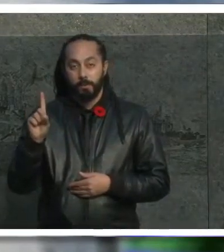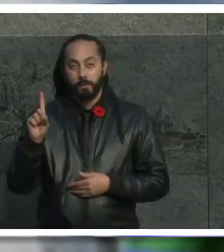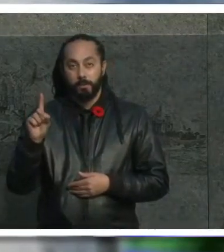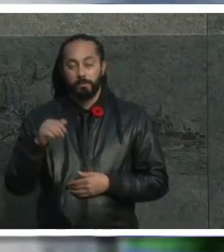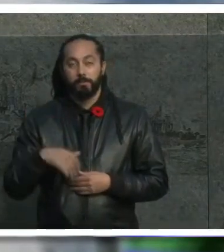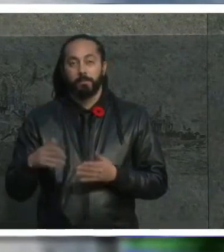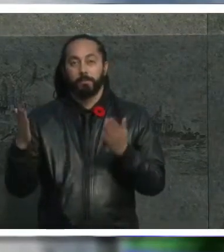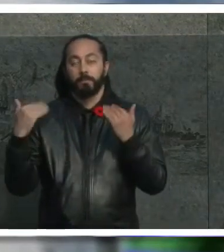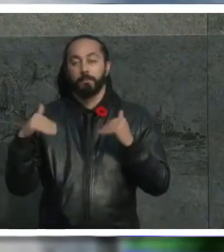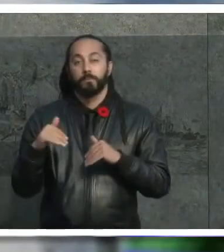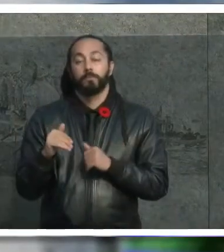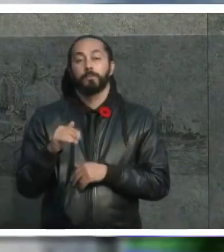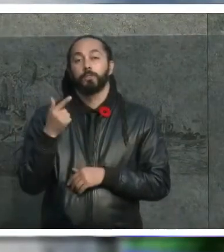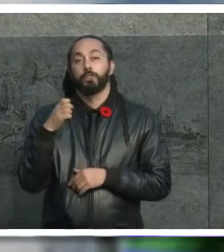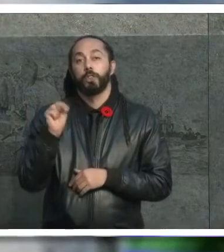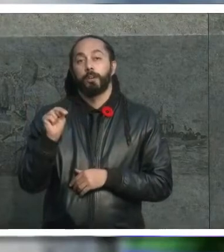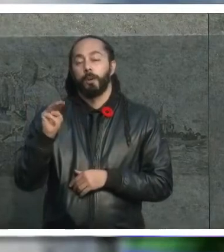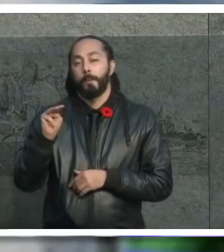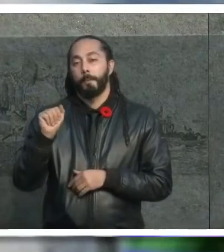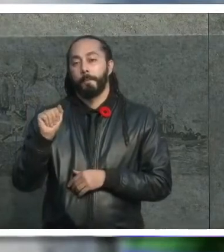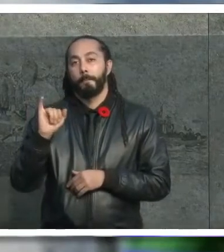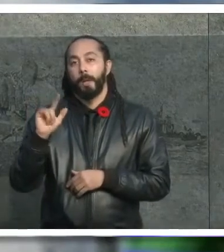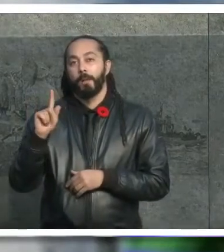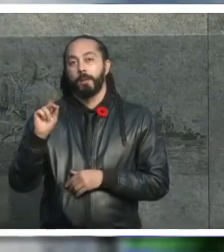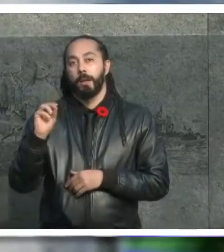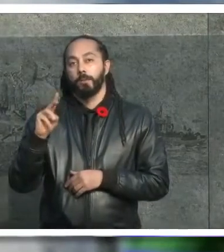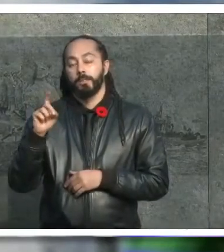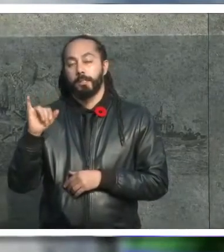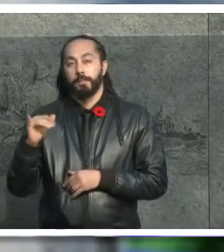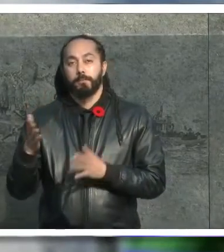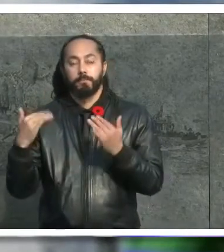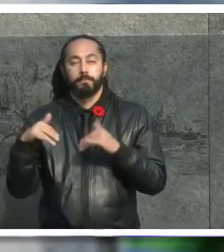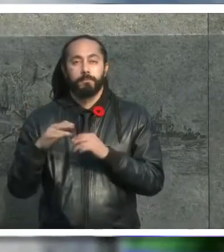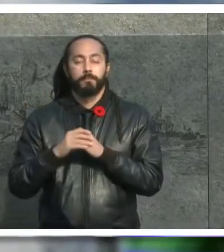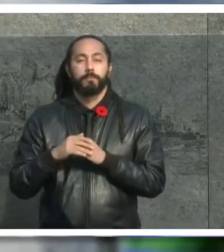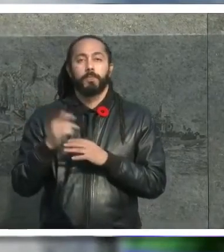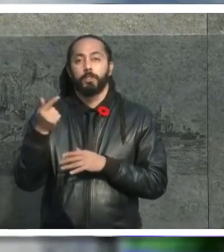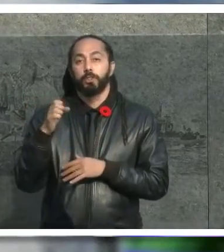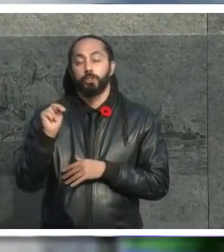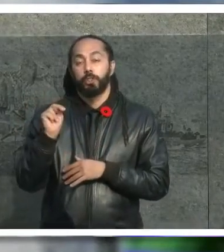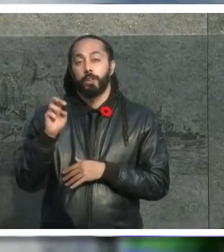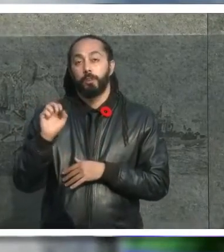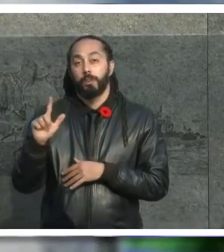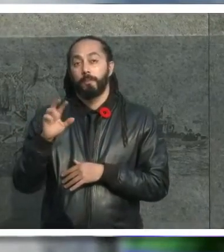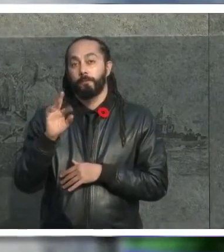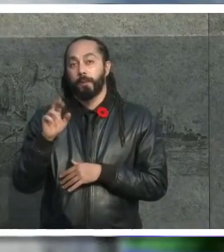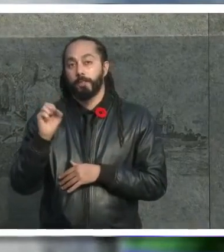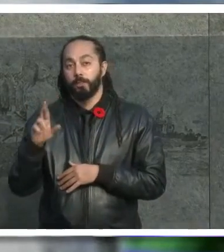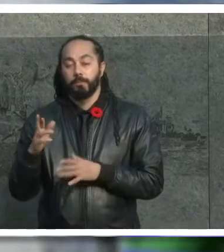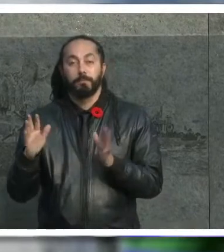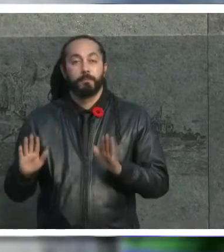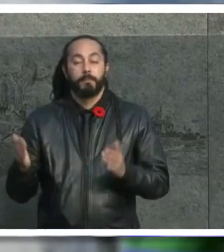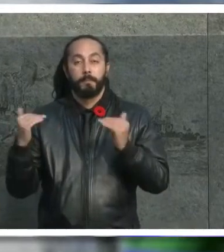regular general , regional chief Archibald, Major General Brazier,